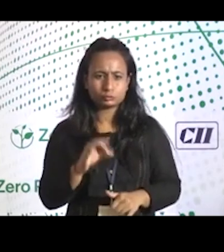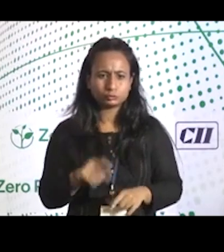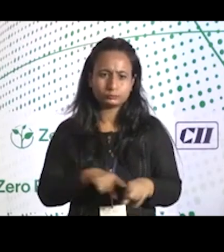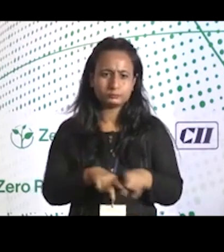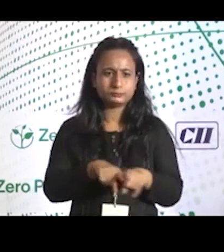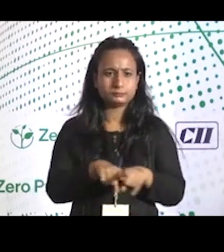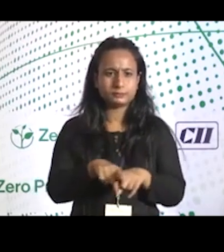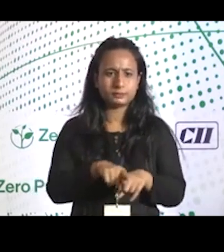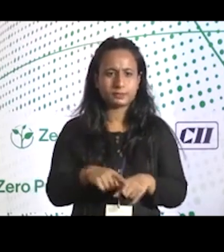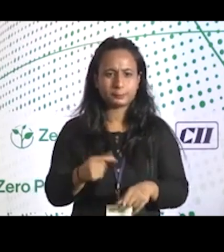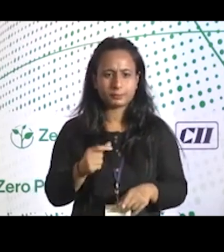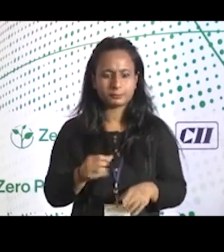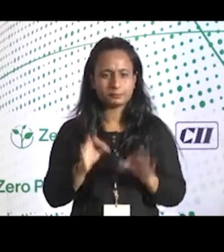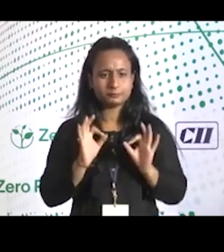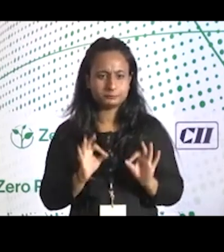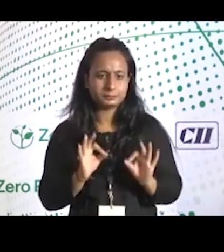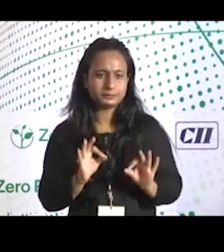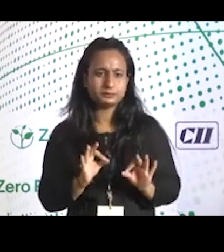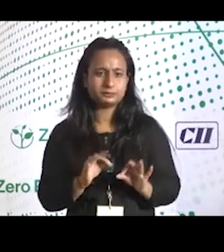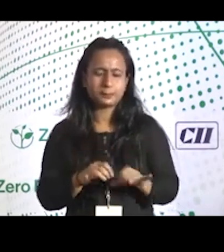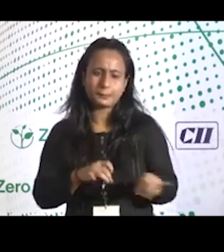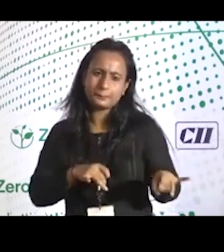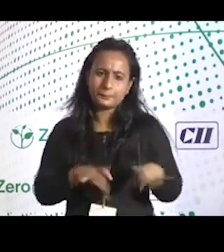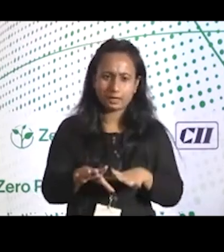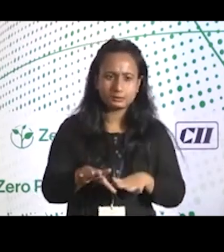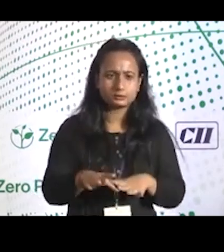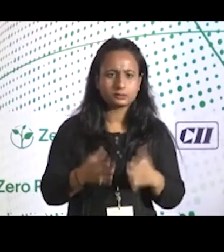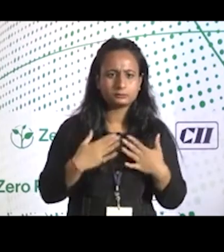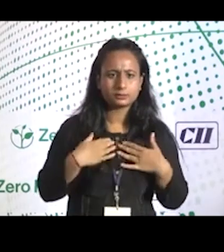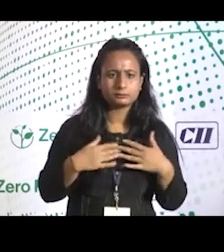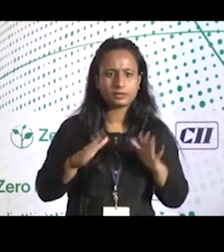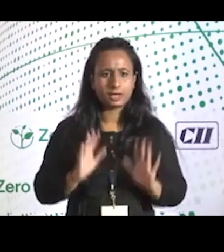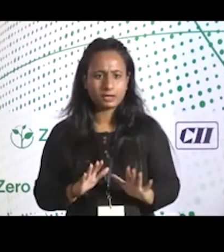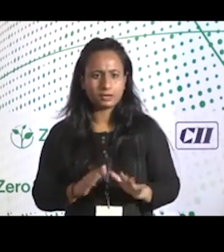were being solved with products, services and even livelihood options.